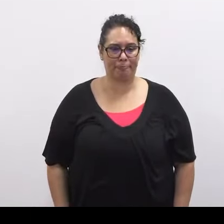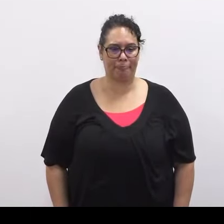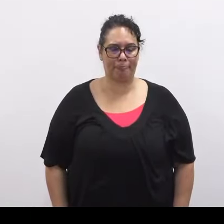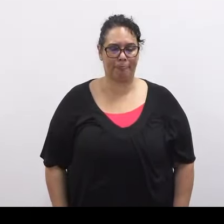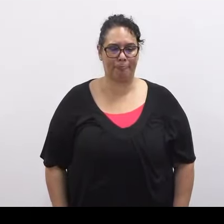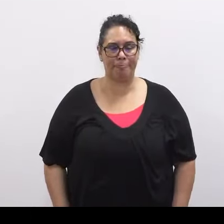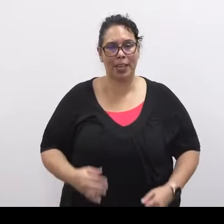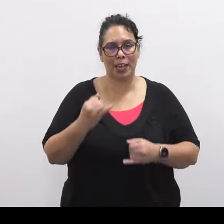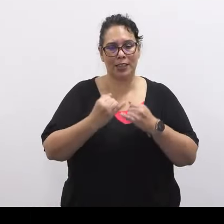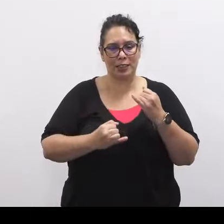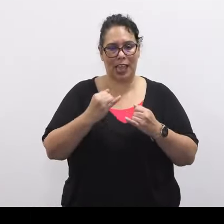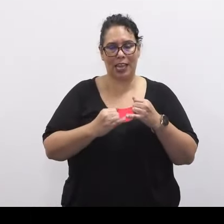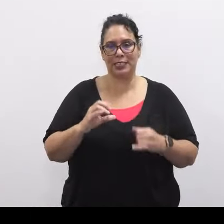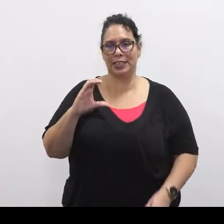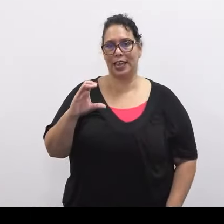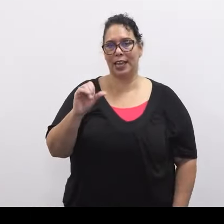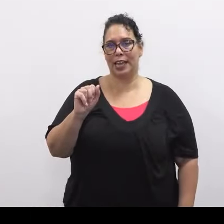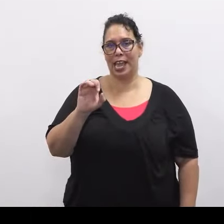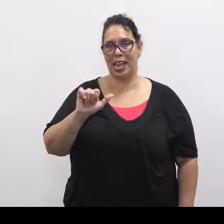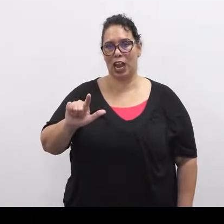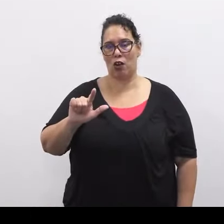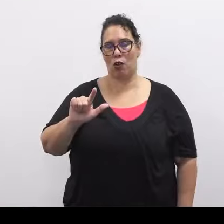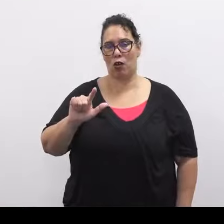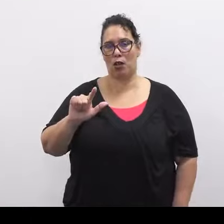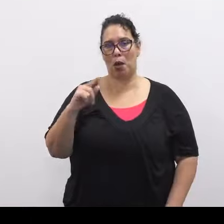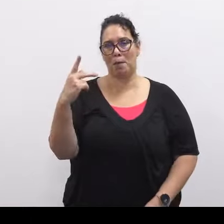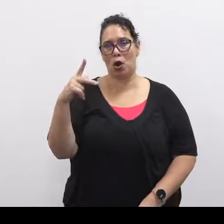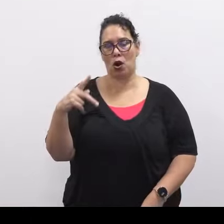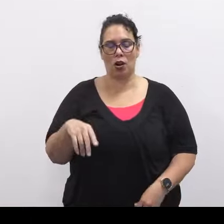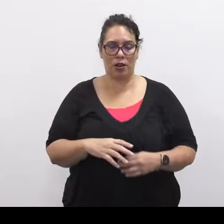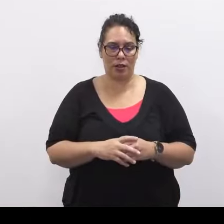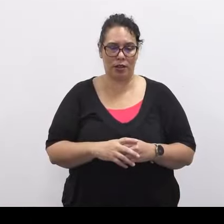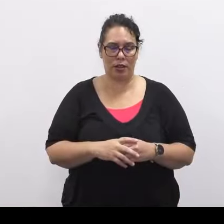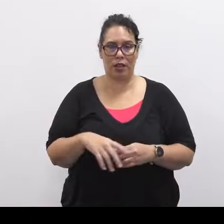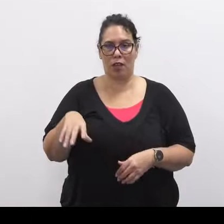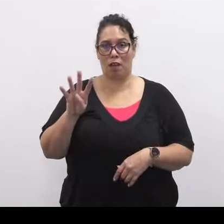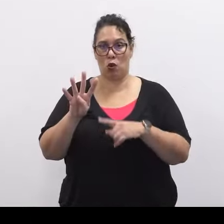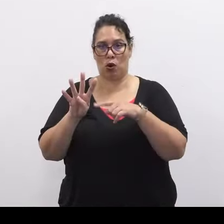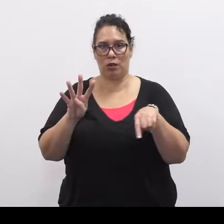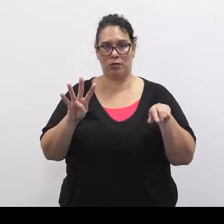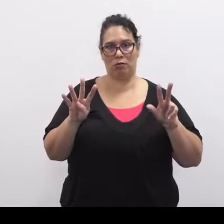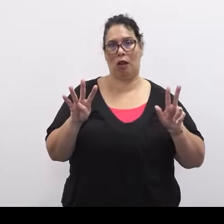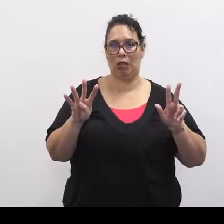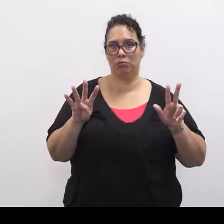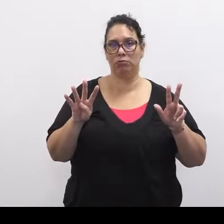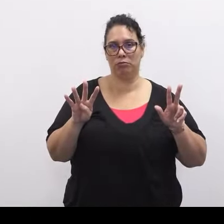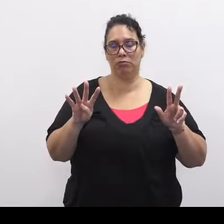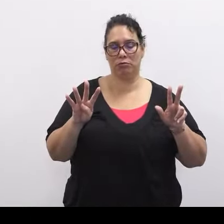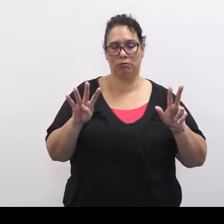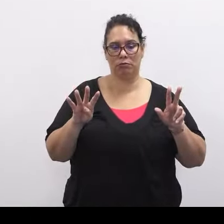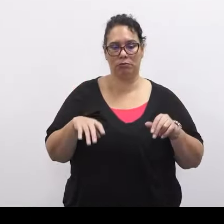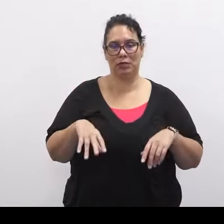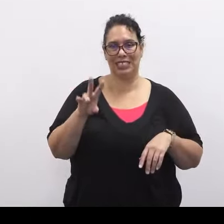And lastly, the Carroll Park, north Alamitos Beach area from District 4 to District 3, with 7th Street to the north,